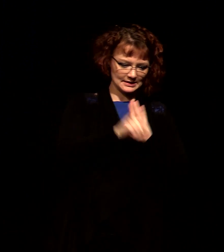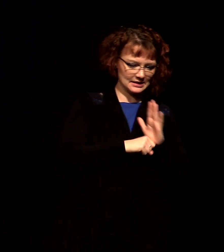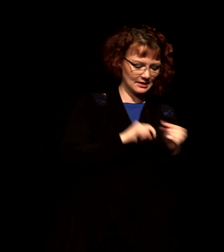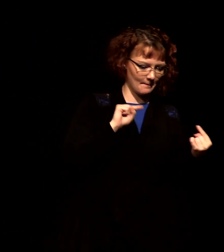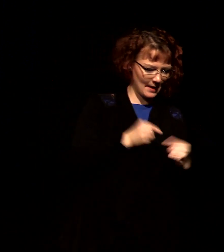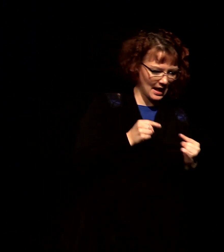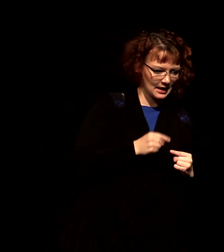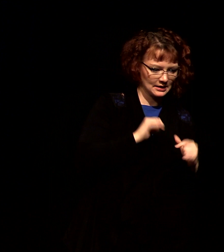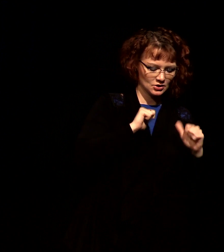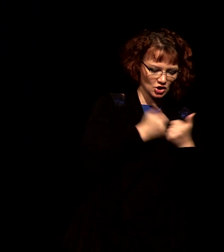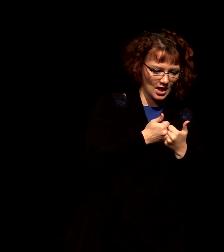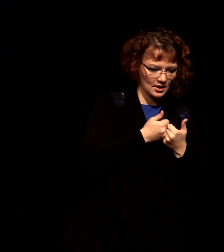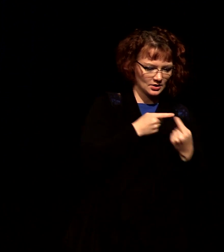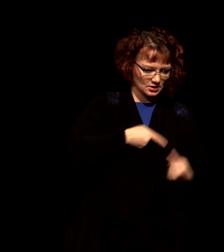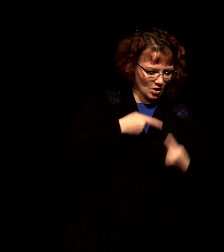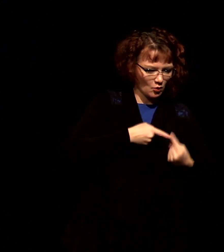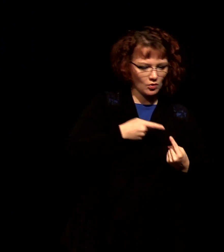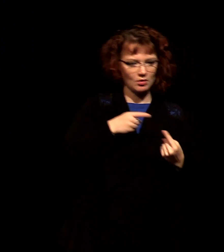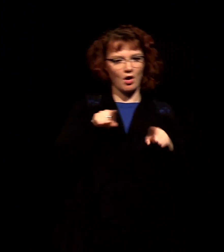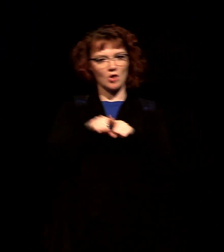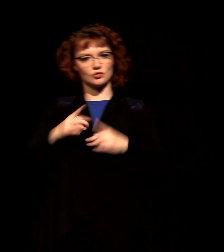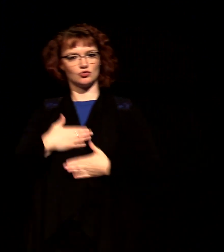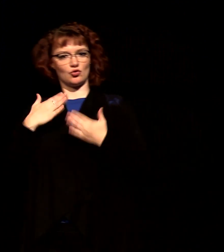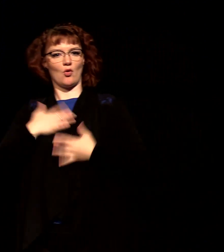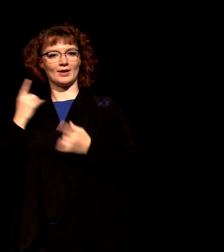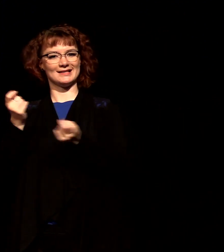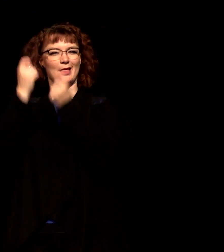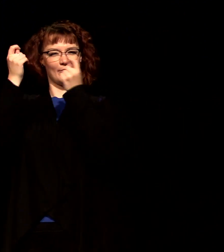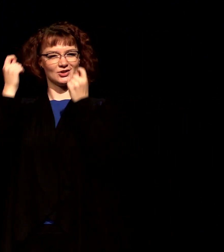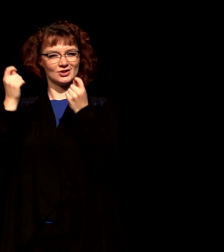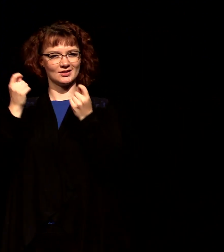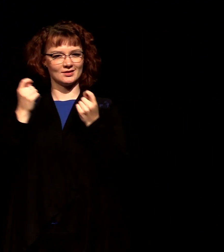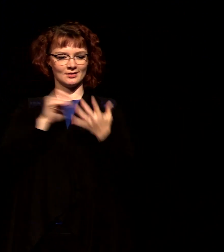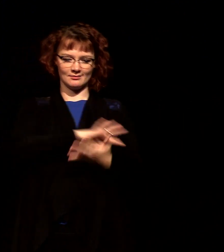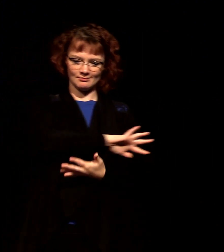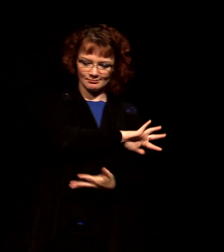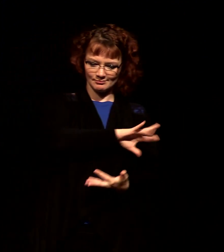of our life, moments of pain and celebrations of joy. Those